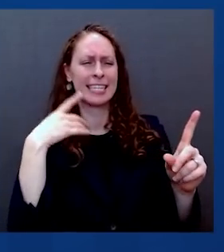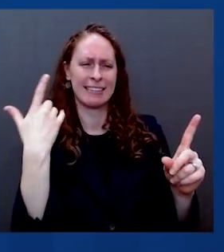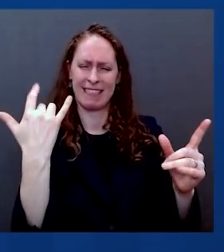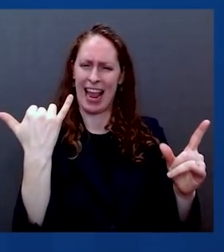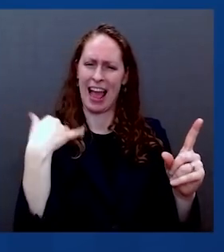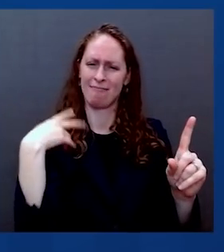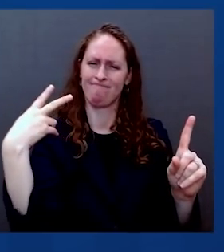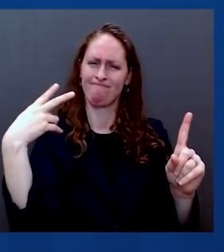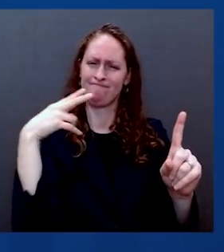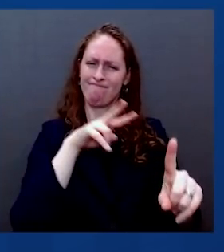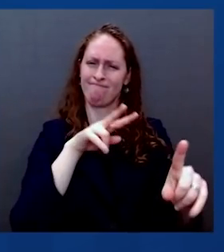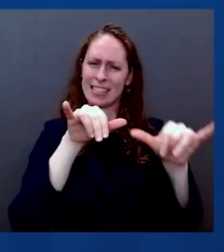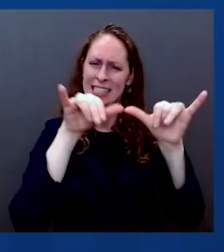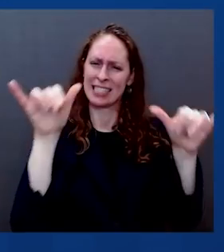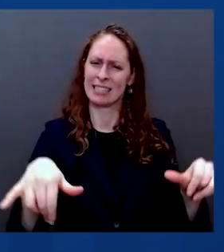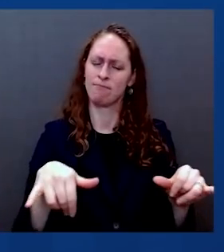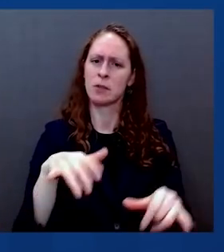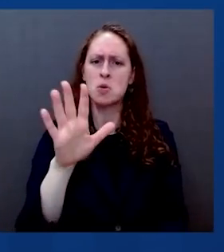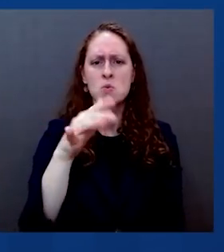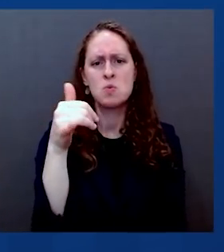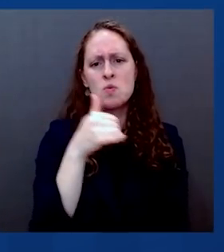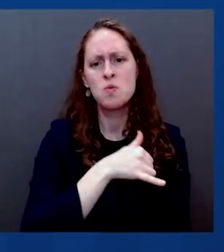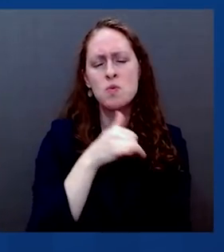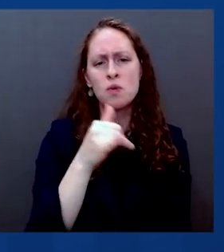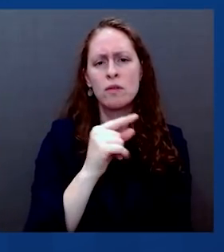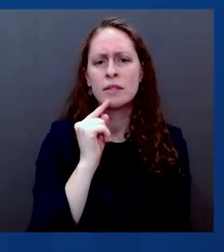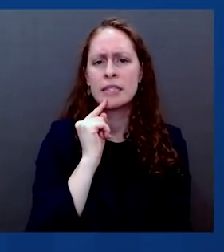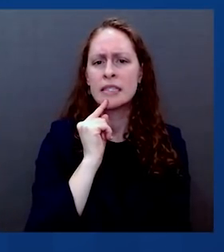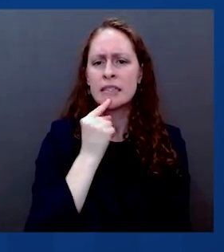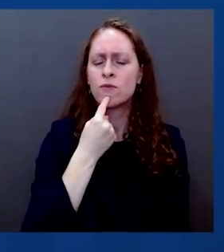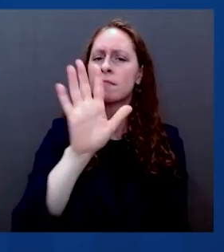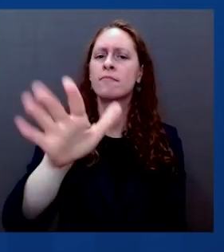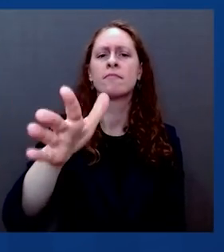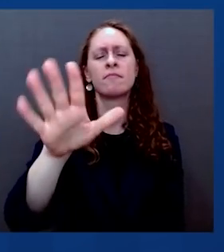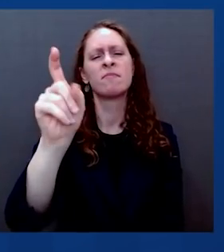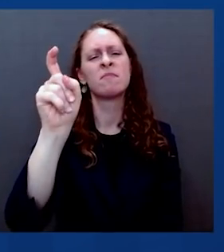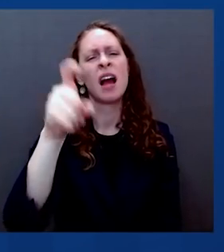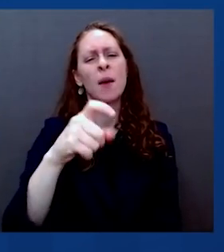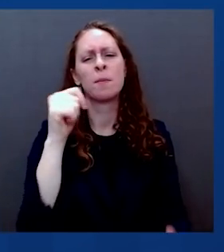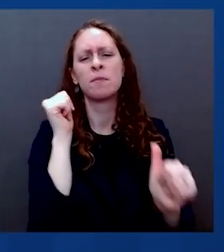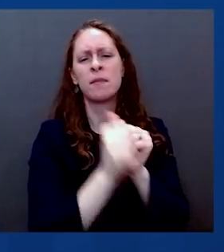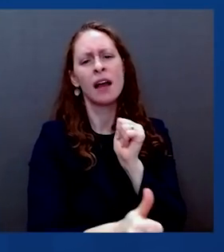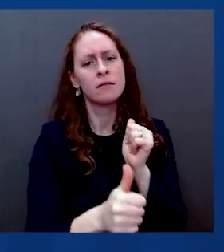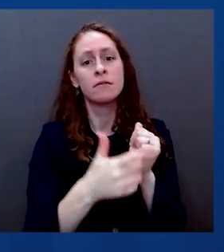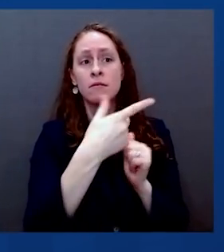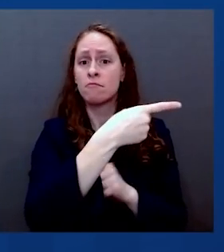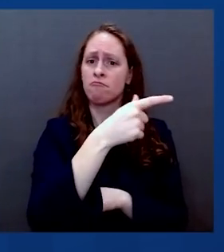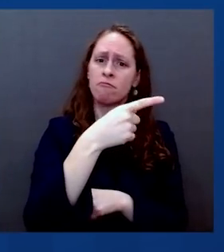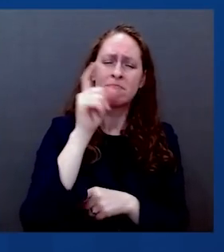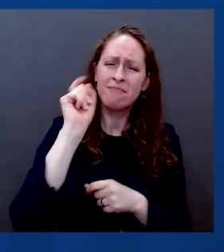these voting rights bills, debate them, vote. Let the majority prevail.